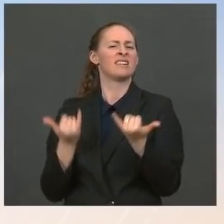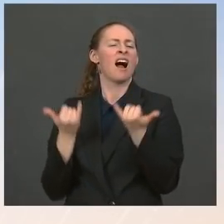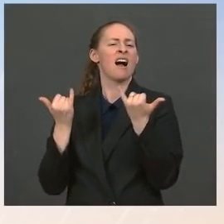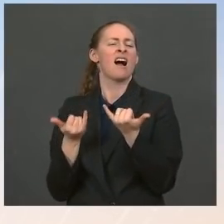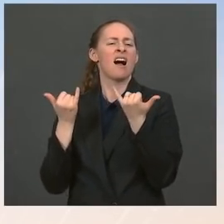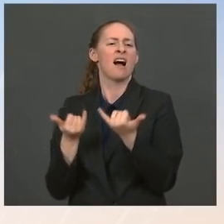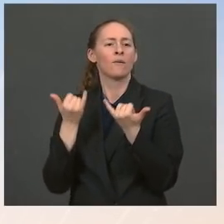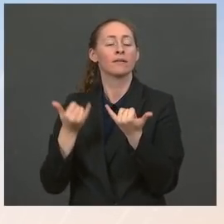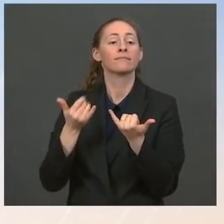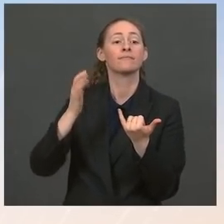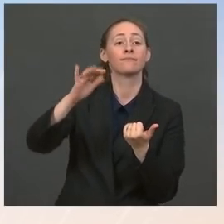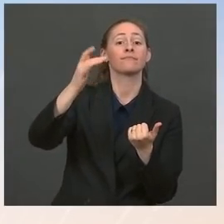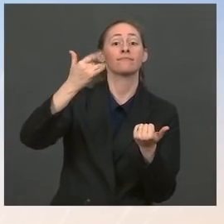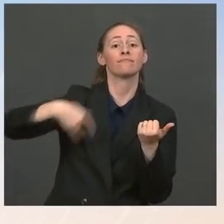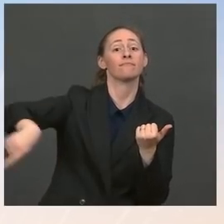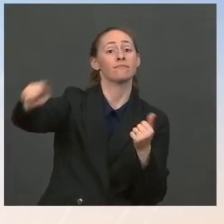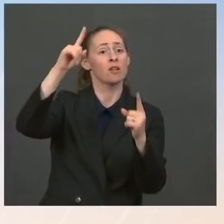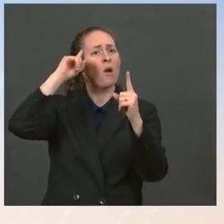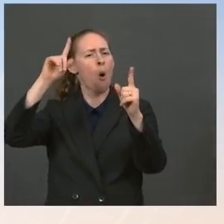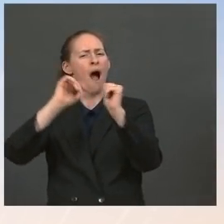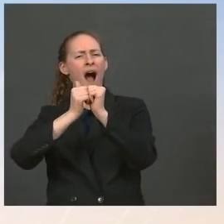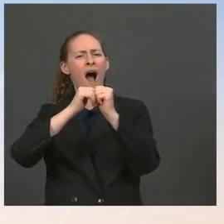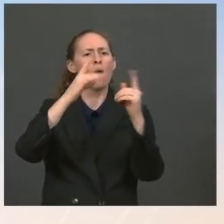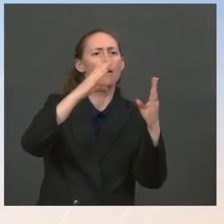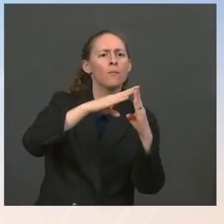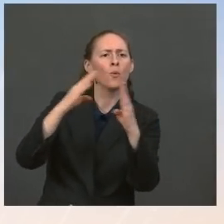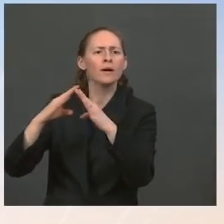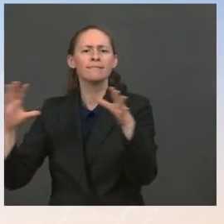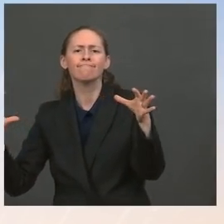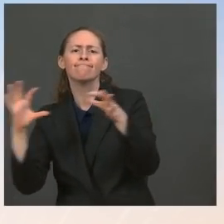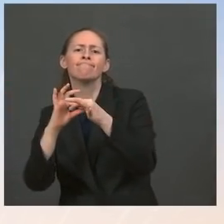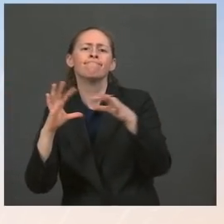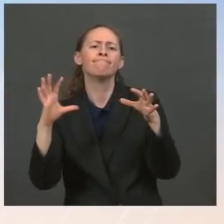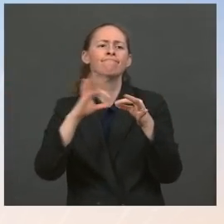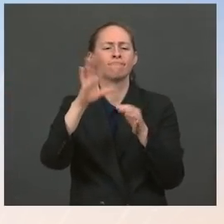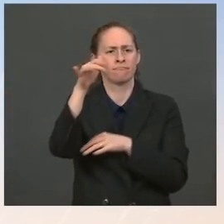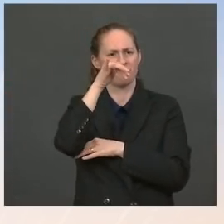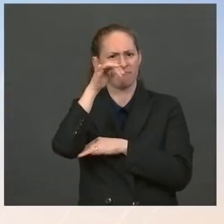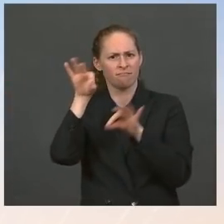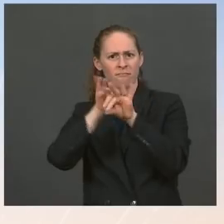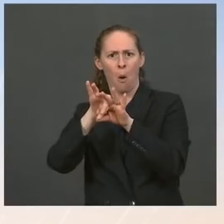is something we want to get to work right away putting to work. The Press: But that's such a heavy lift.